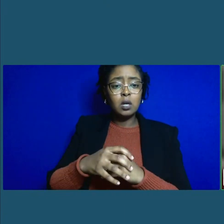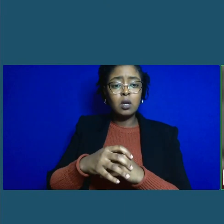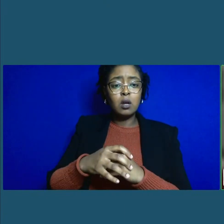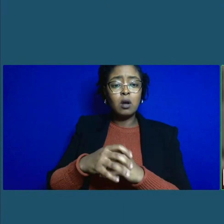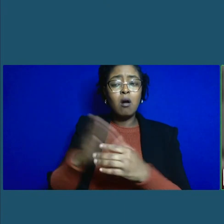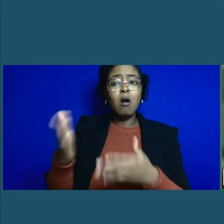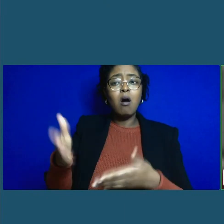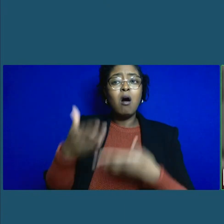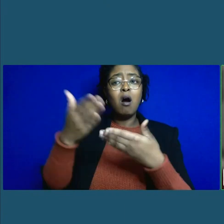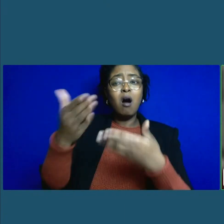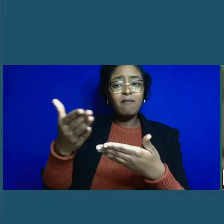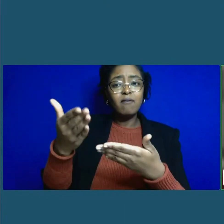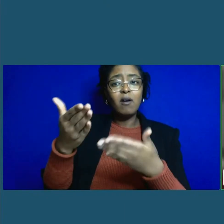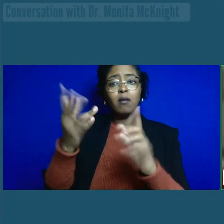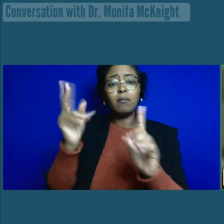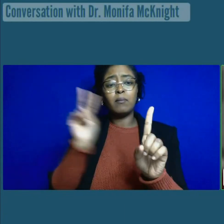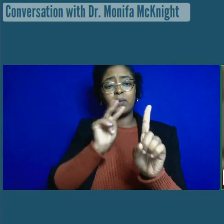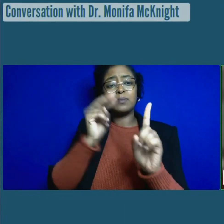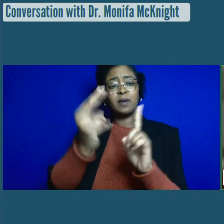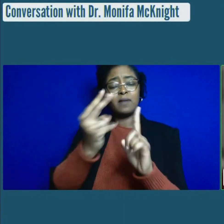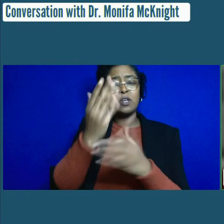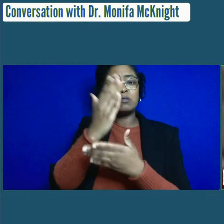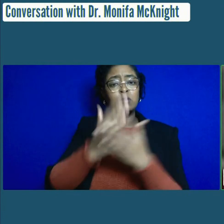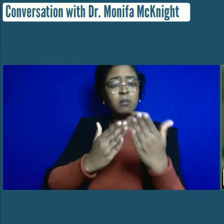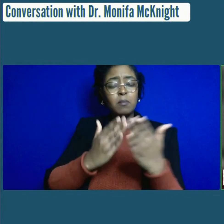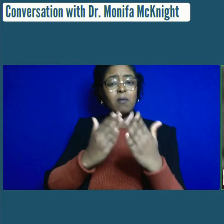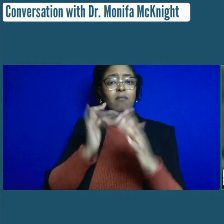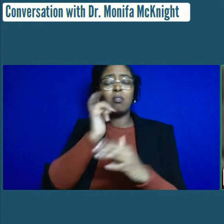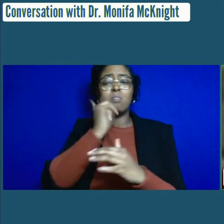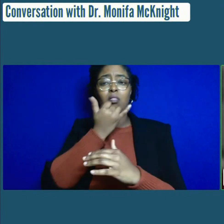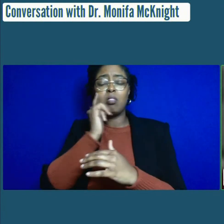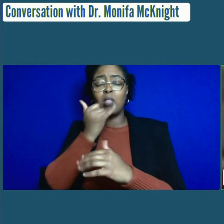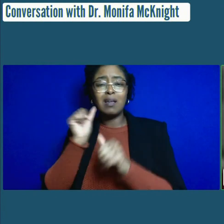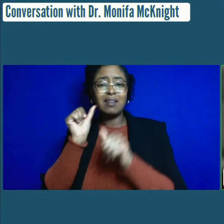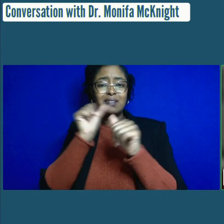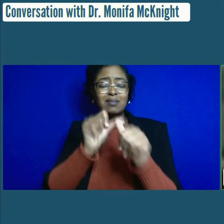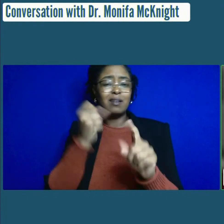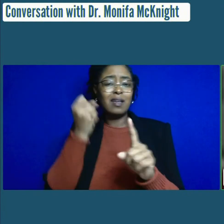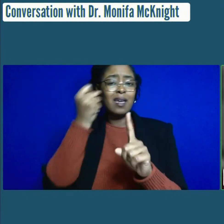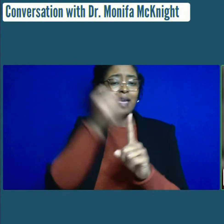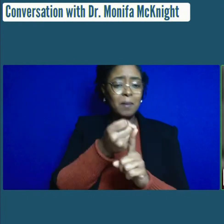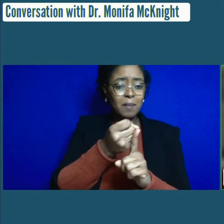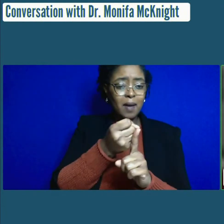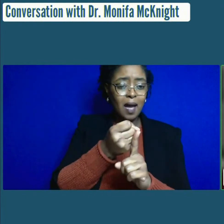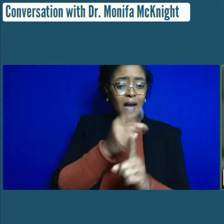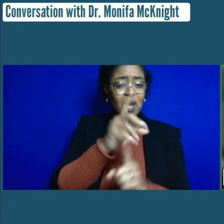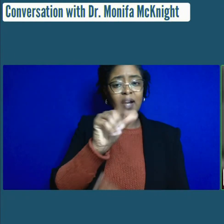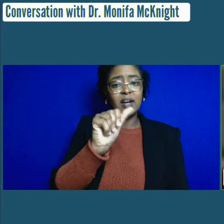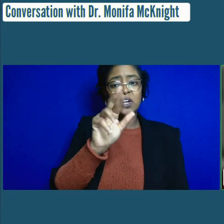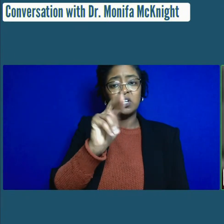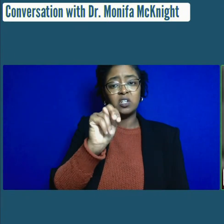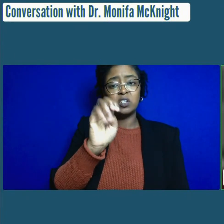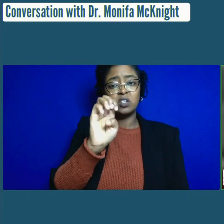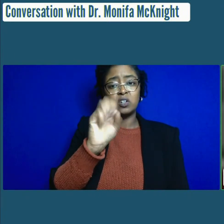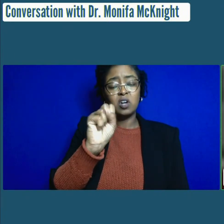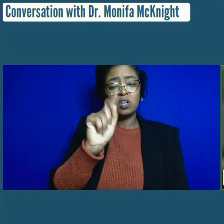, Um, for giving us this opportunity to offer a window into some of the incidents that